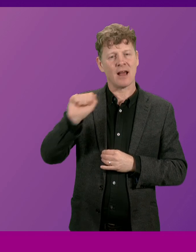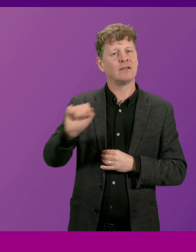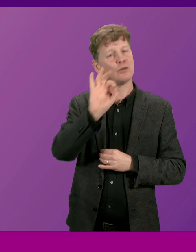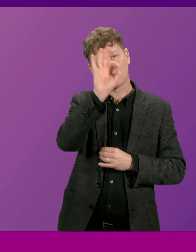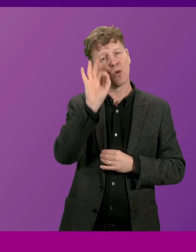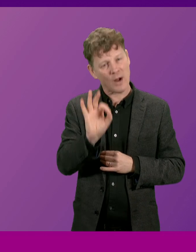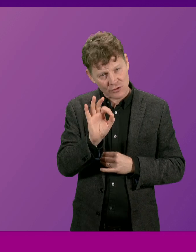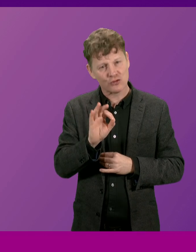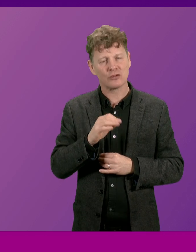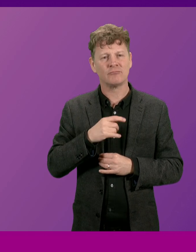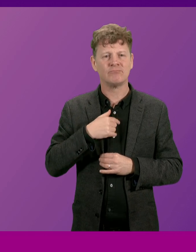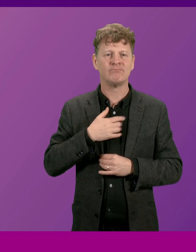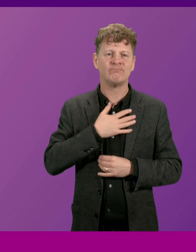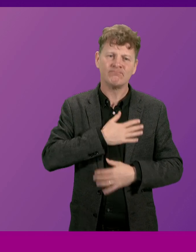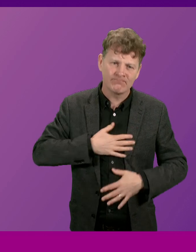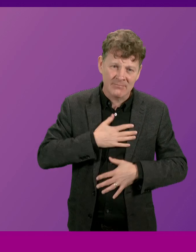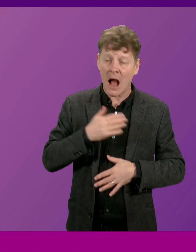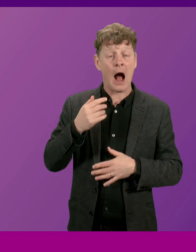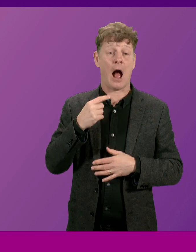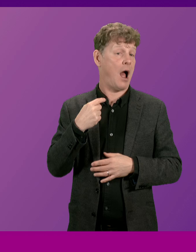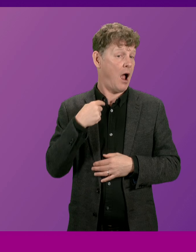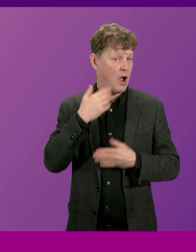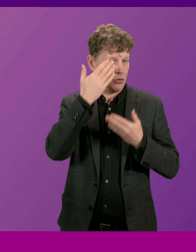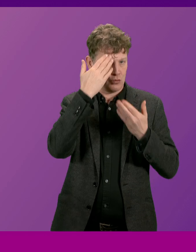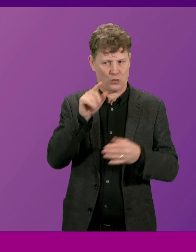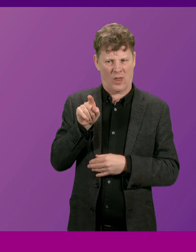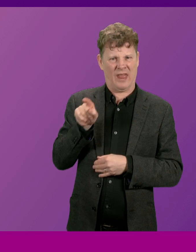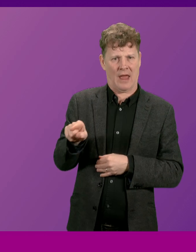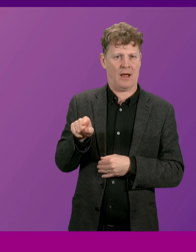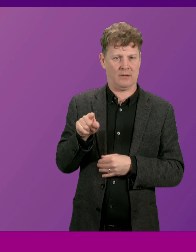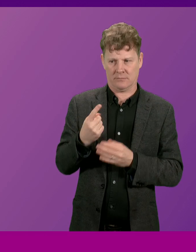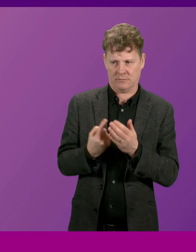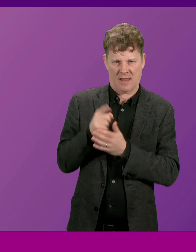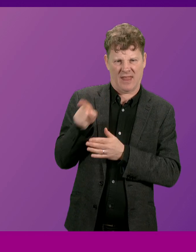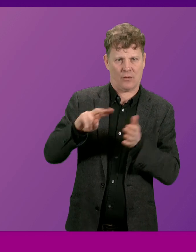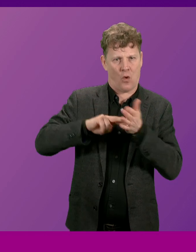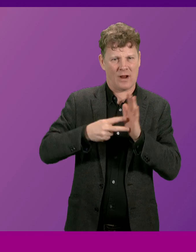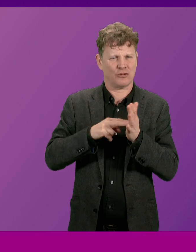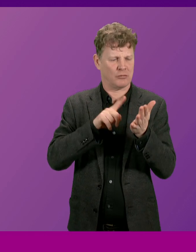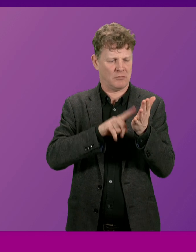but I am not familiar with the case that she puts to me, about the Lilias Graham Trust. I